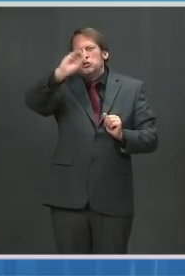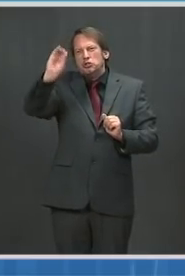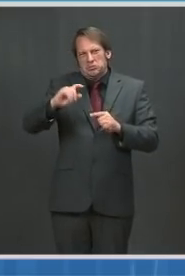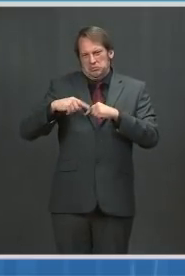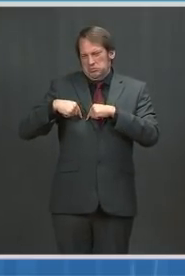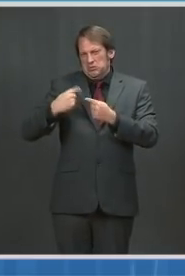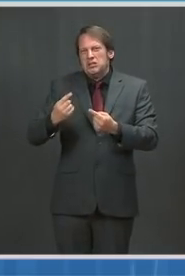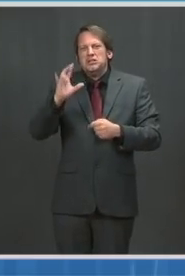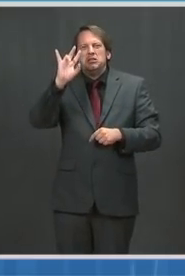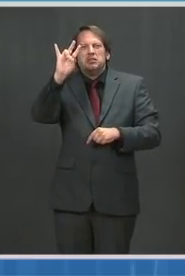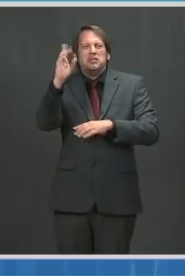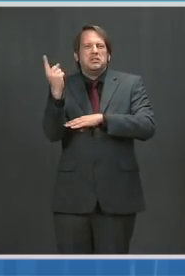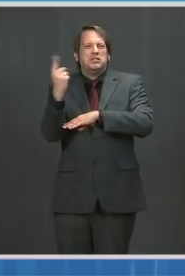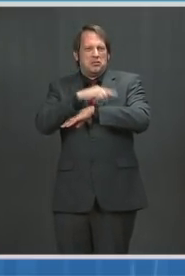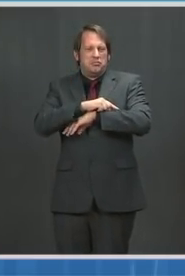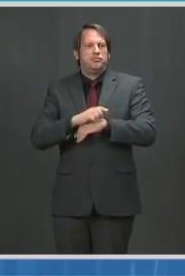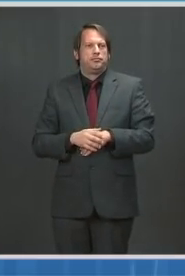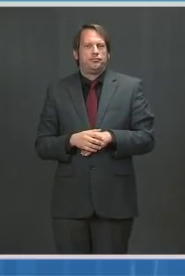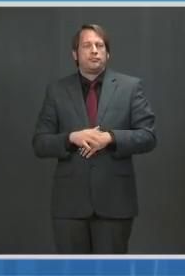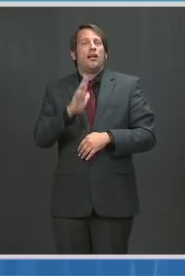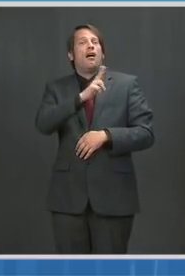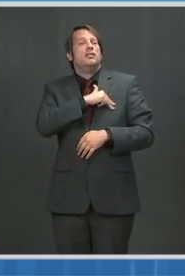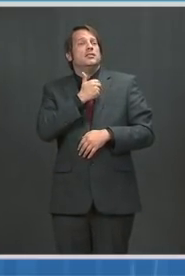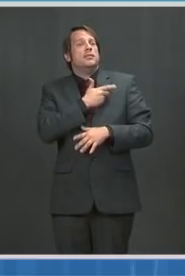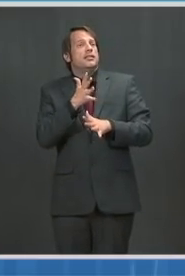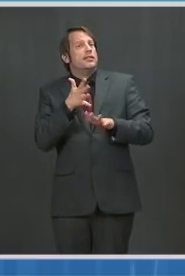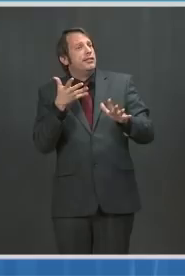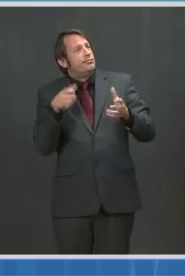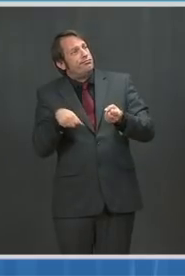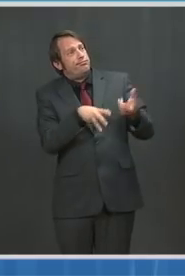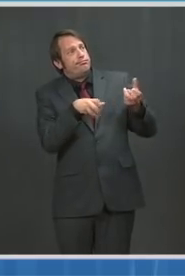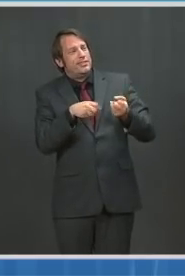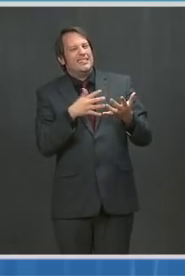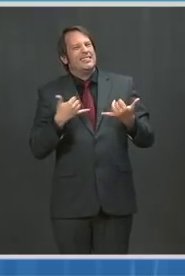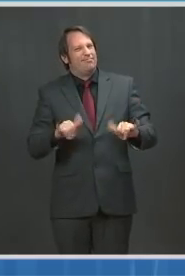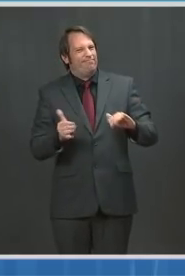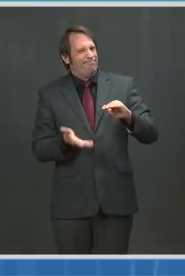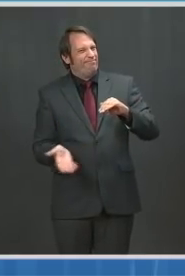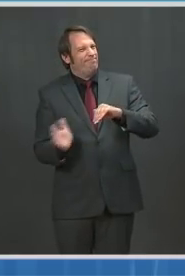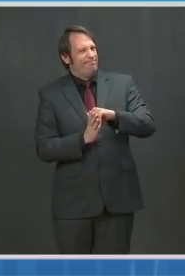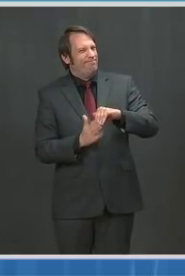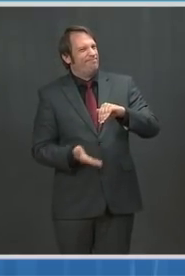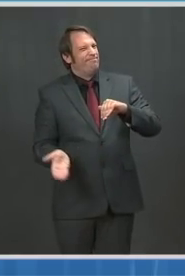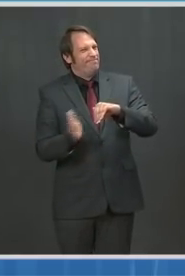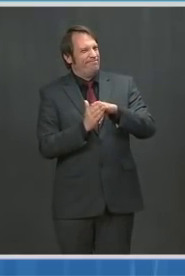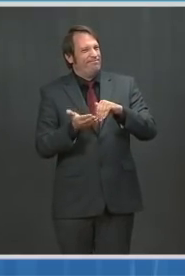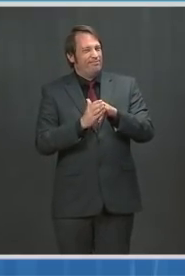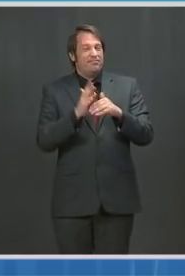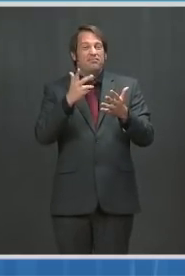Hospital admissions also continue to increase. The most recent seven-day average -- about 5,000 admissions per day --